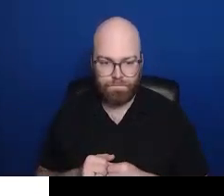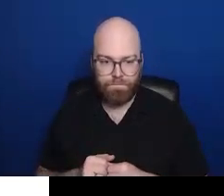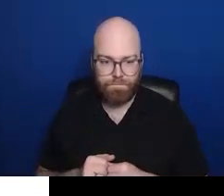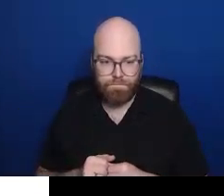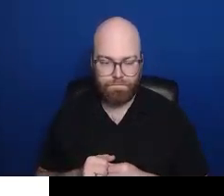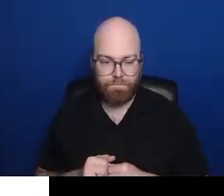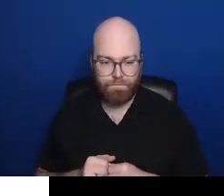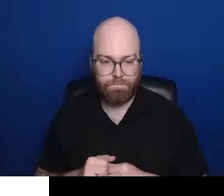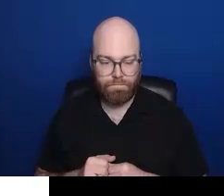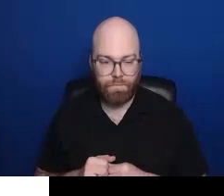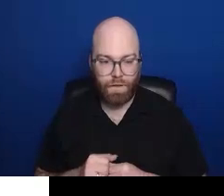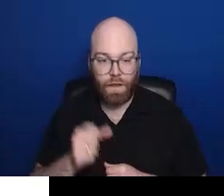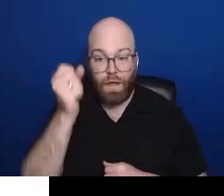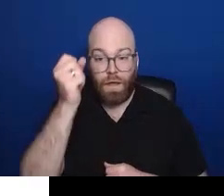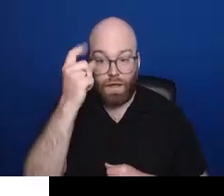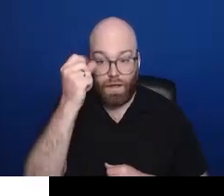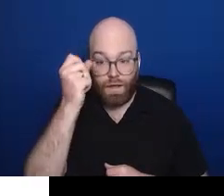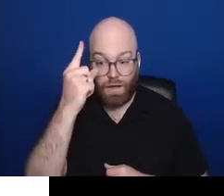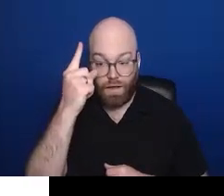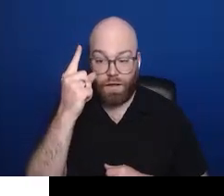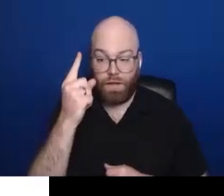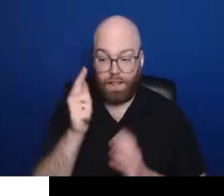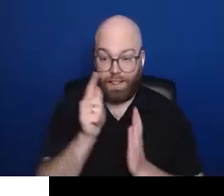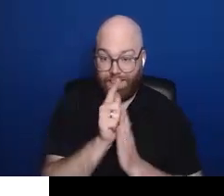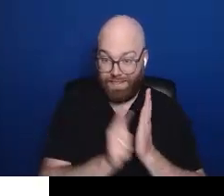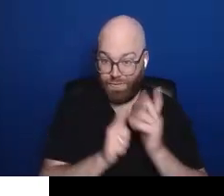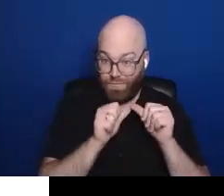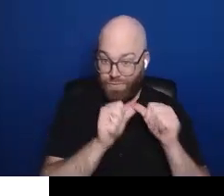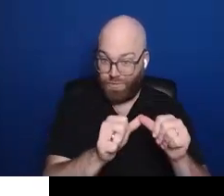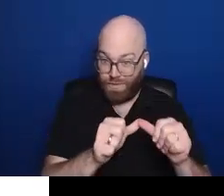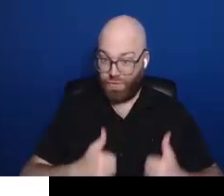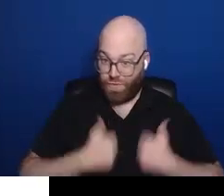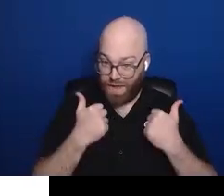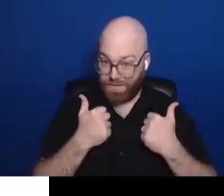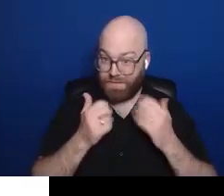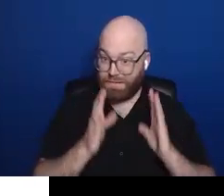that legal permanent residents, when they file for their children, if that legal